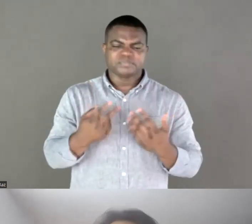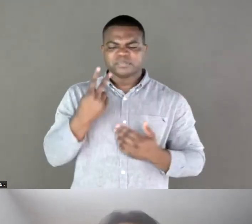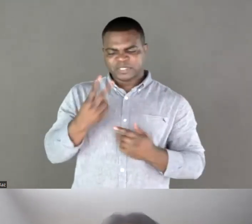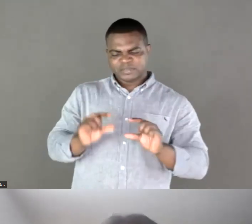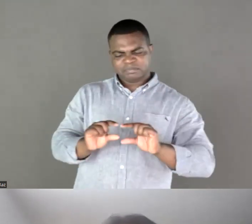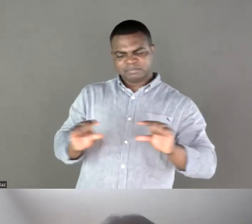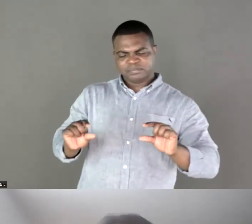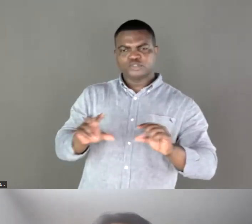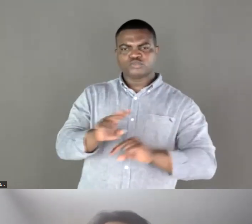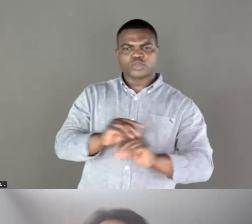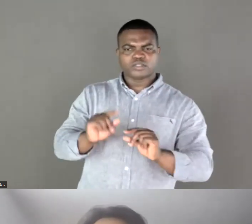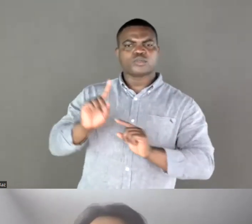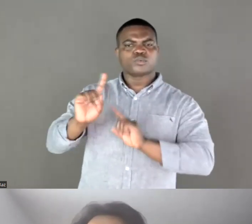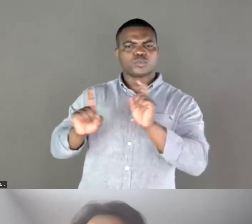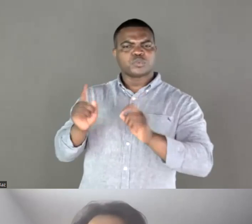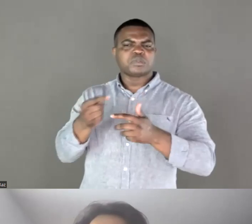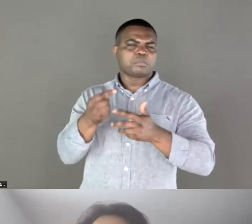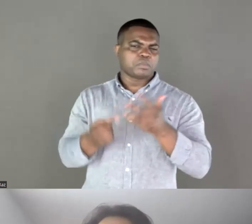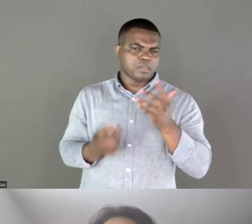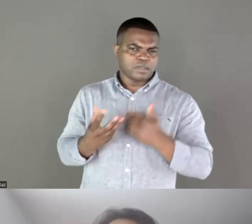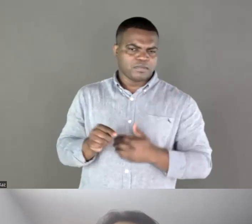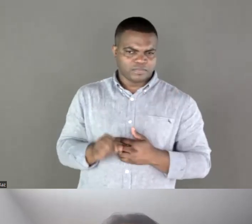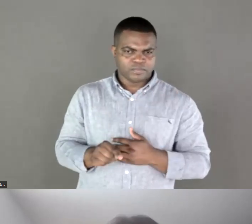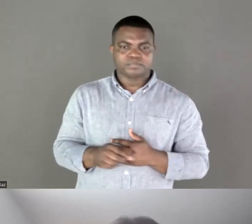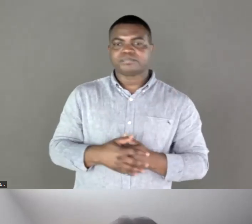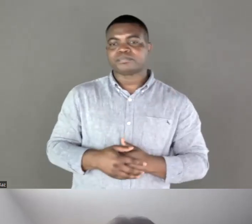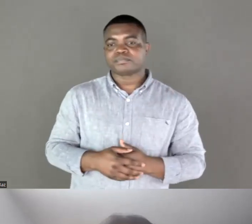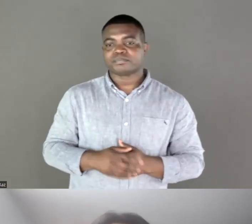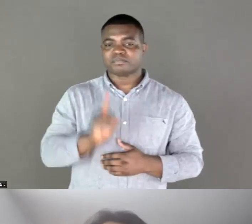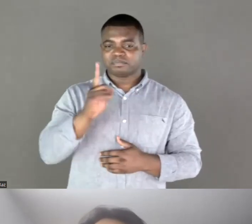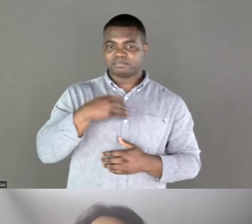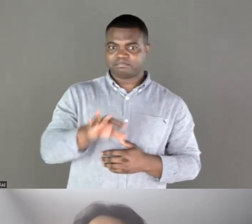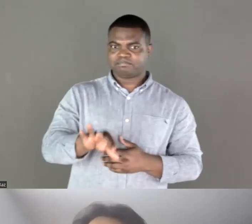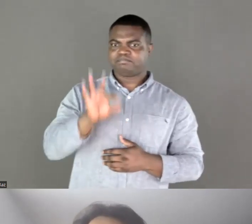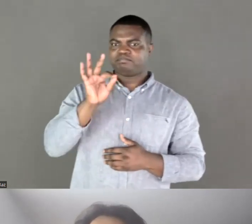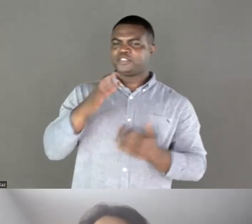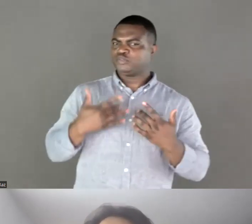a couple to answer this one. So one is what advice would you give for partnering between